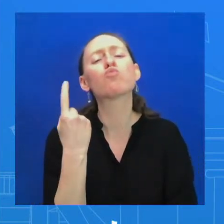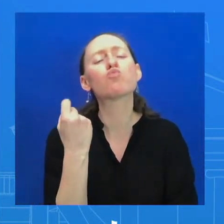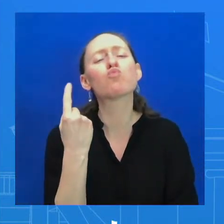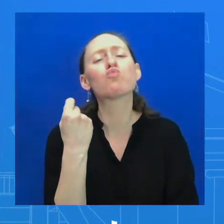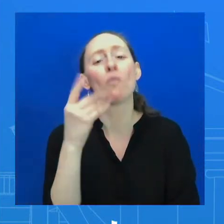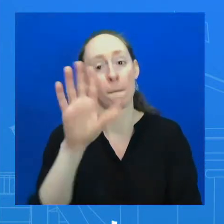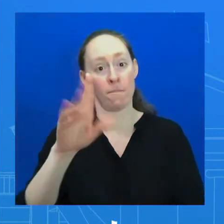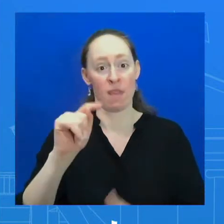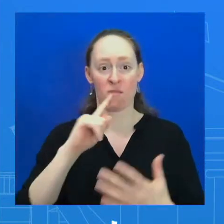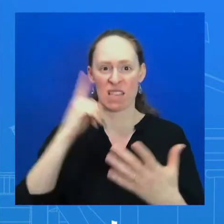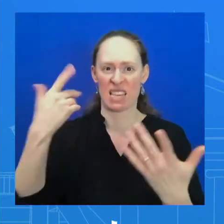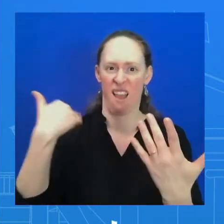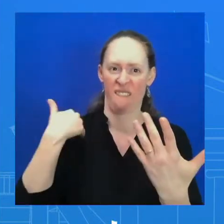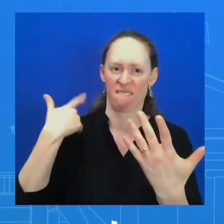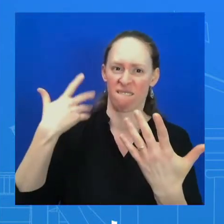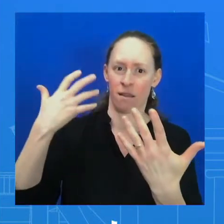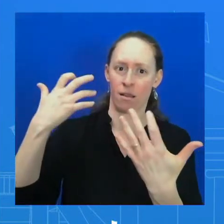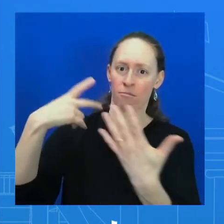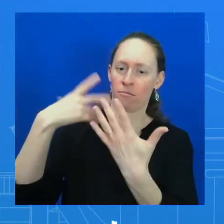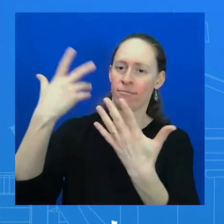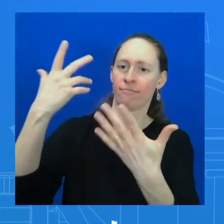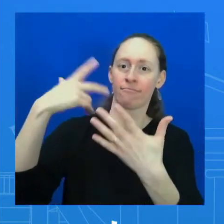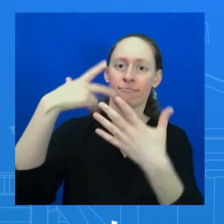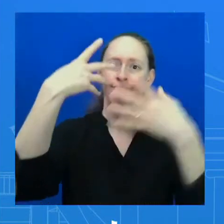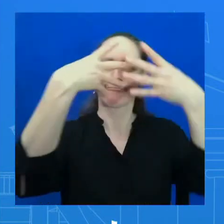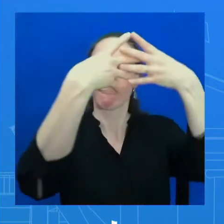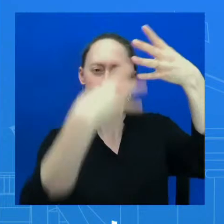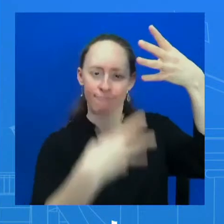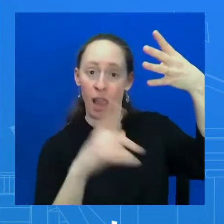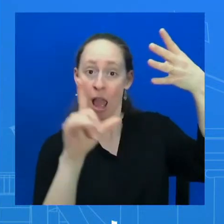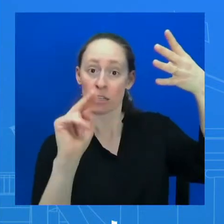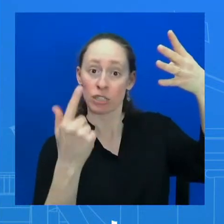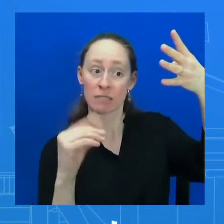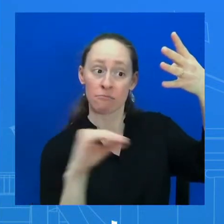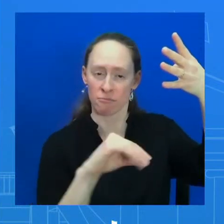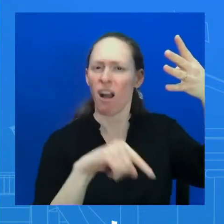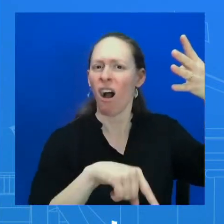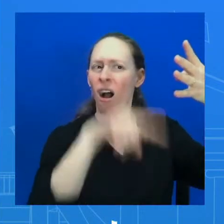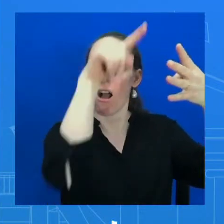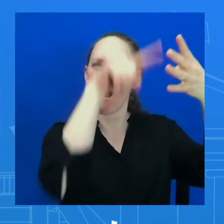but it's also critical. It's important. And, look, the reports that are out there,